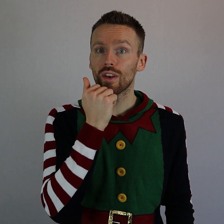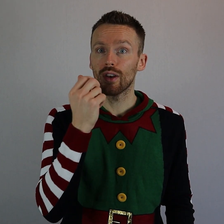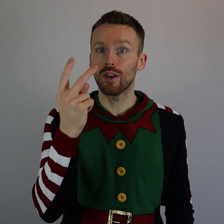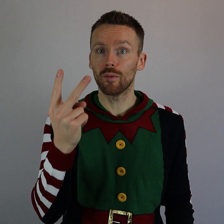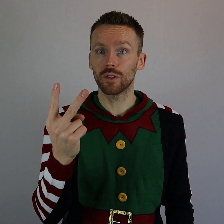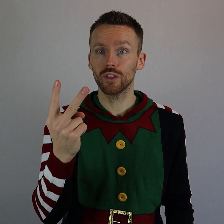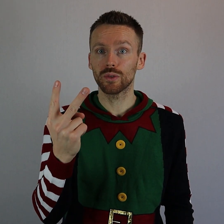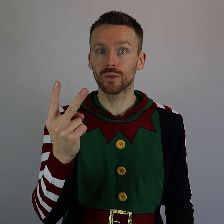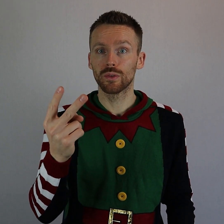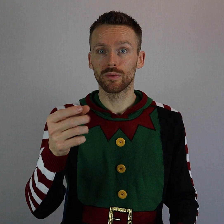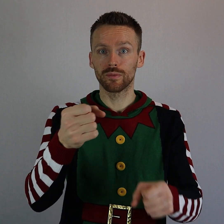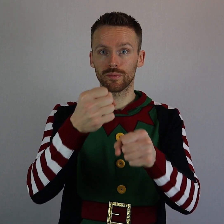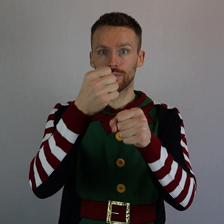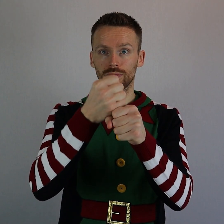number two